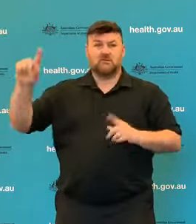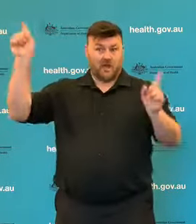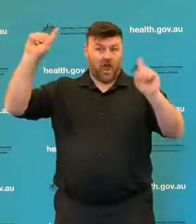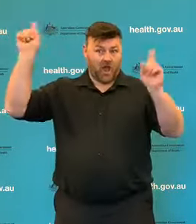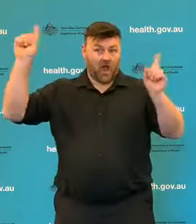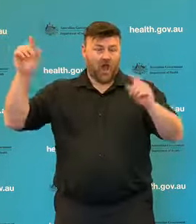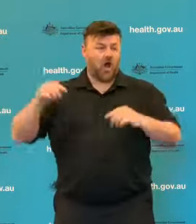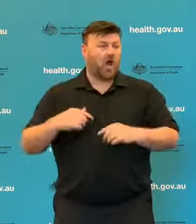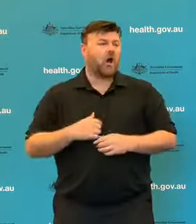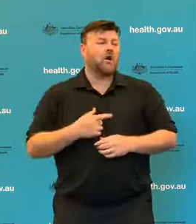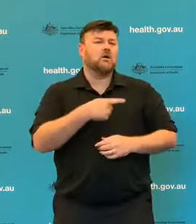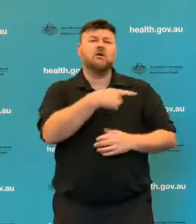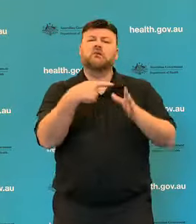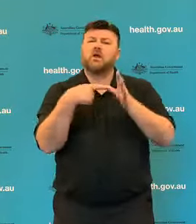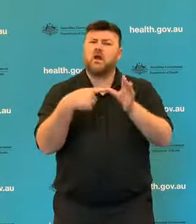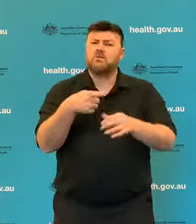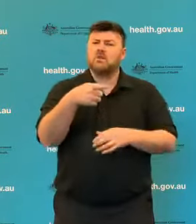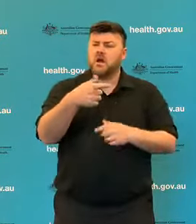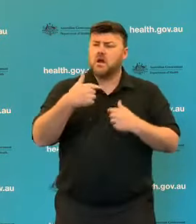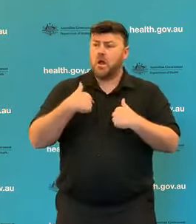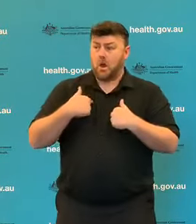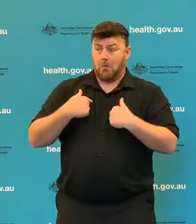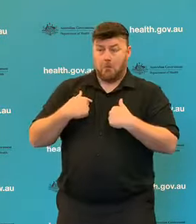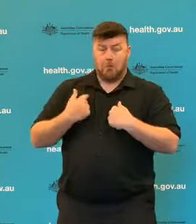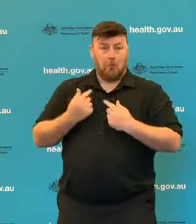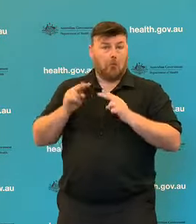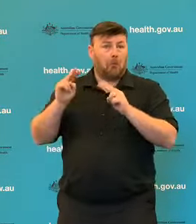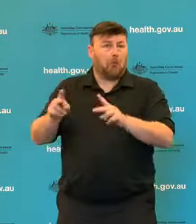haven't seen any of the reports on the